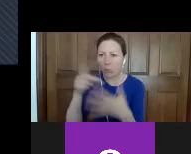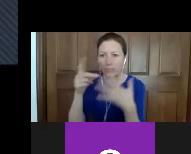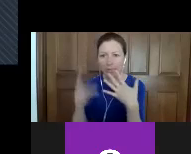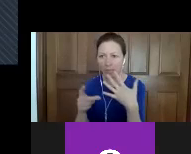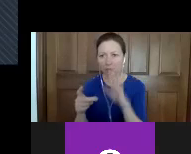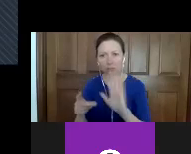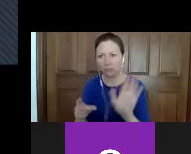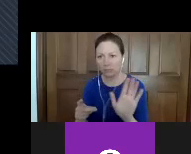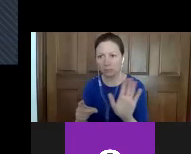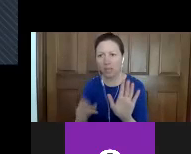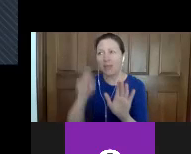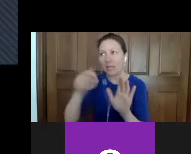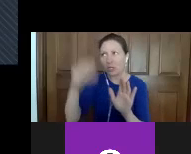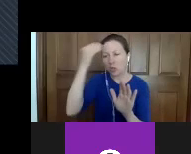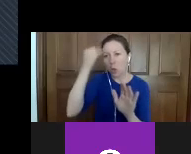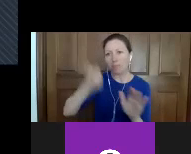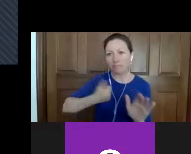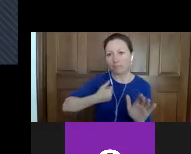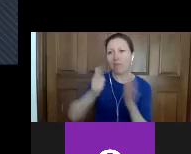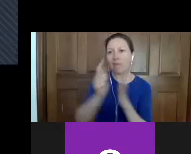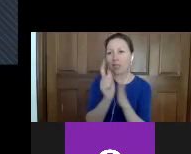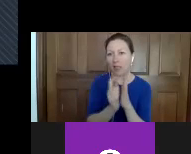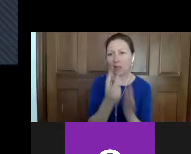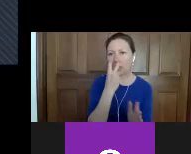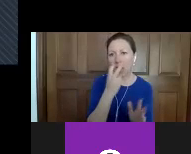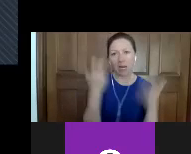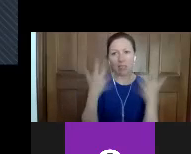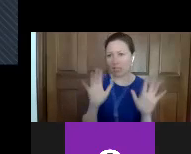being able to do my job. They don't need to know any more than that. They don't want to